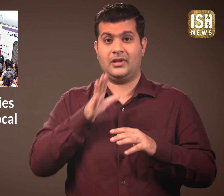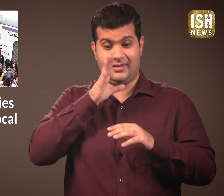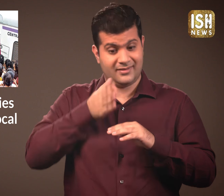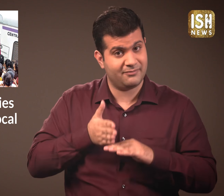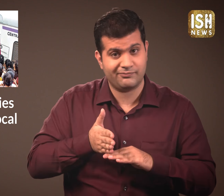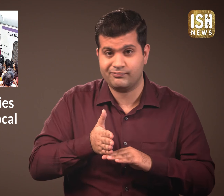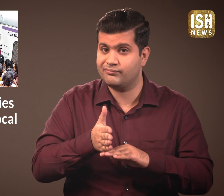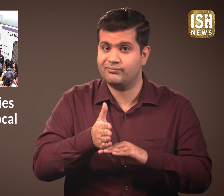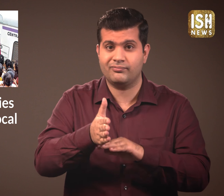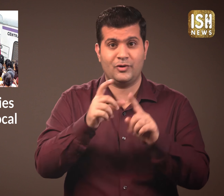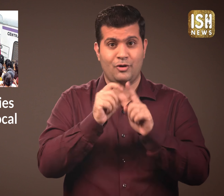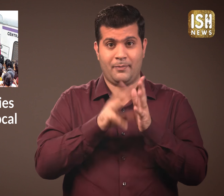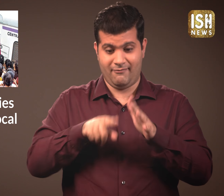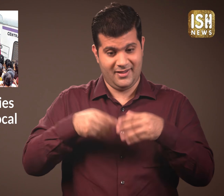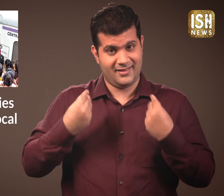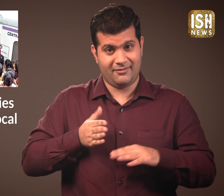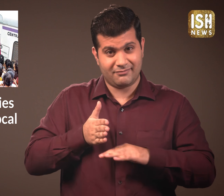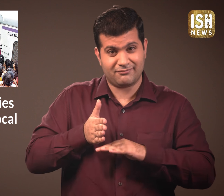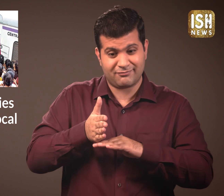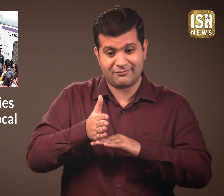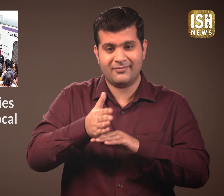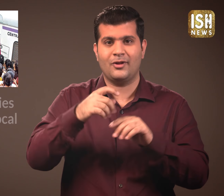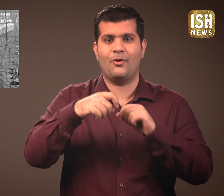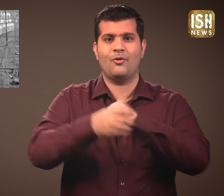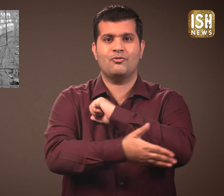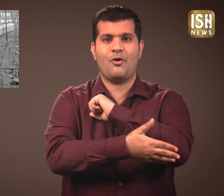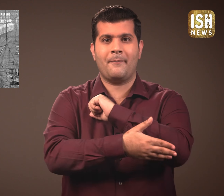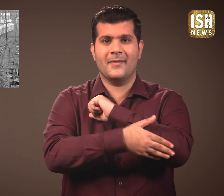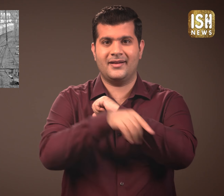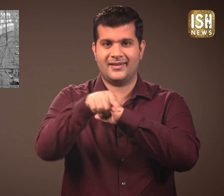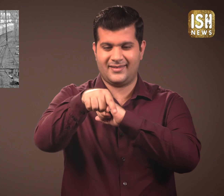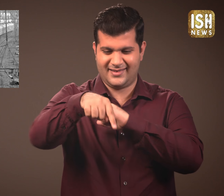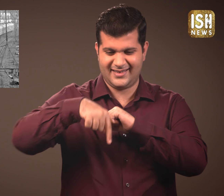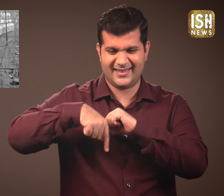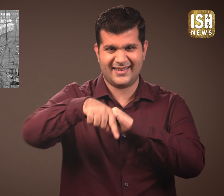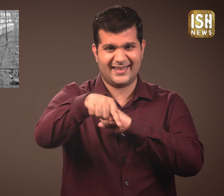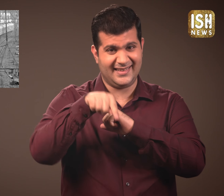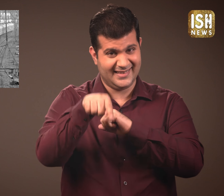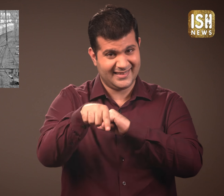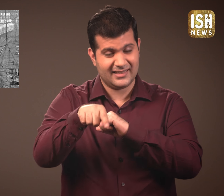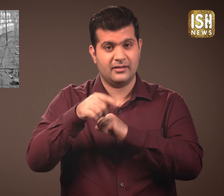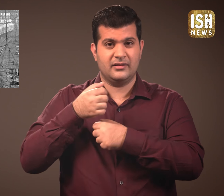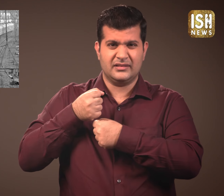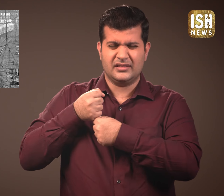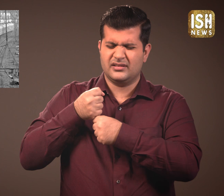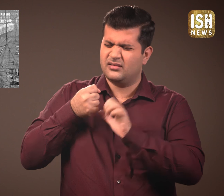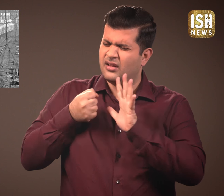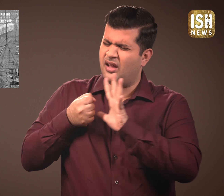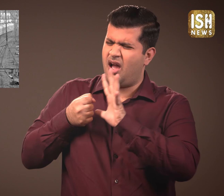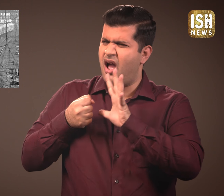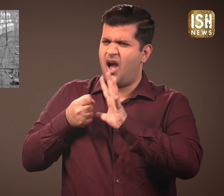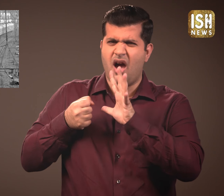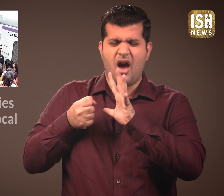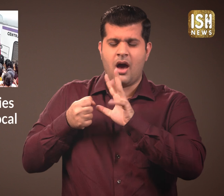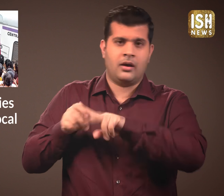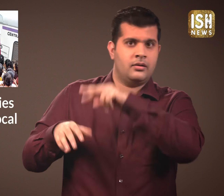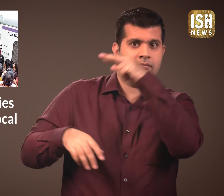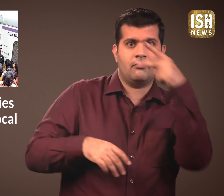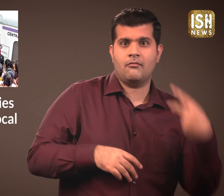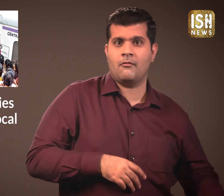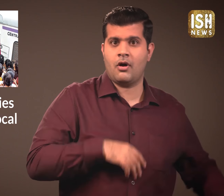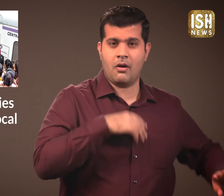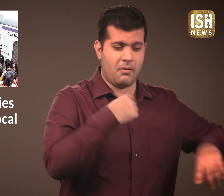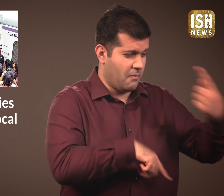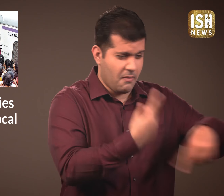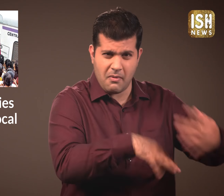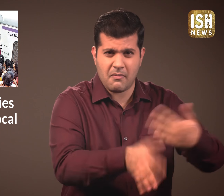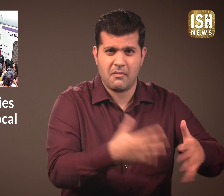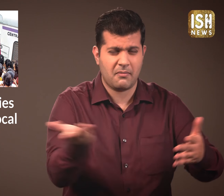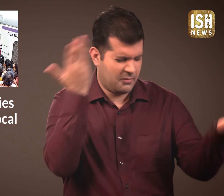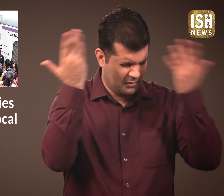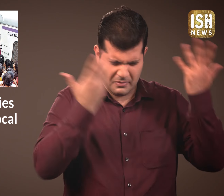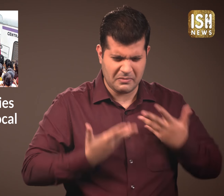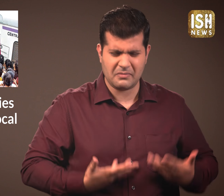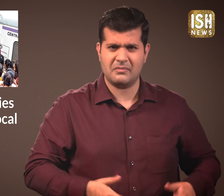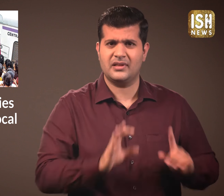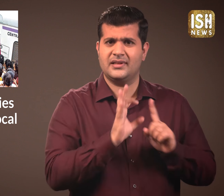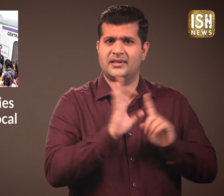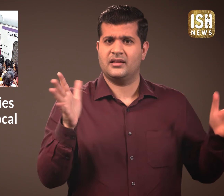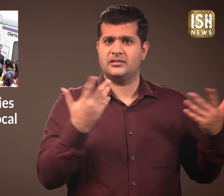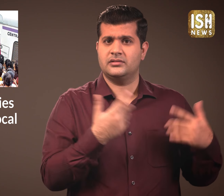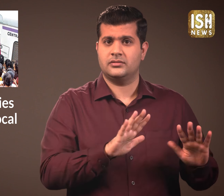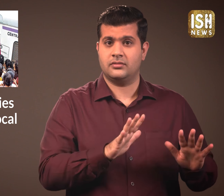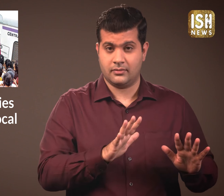The train then left for Kopar railway station. She was hanging at the door of the crowded train, when she fell and sustained dangerous injuries.